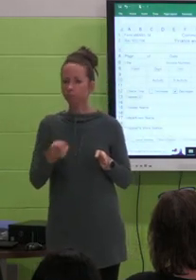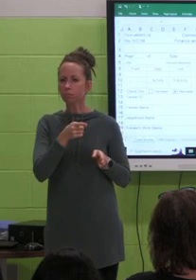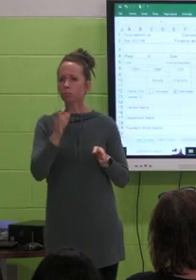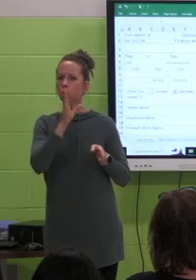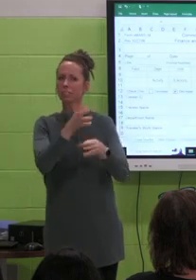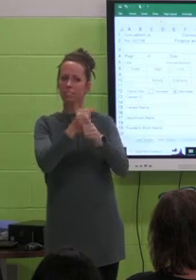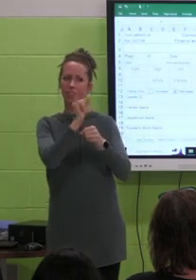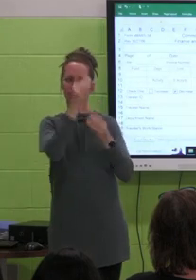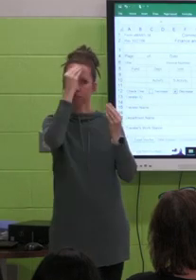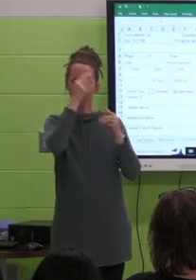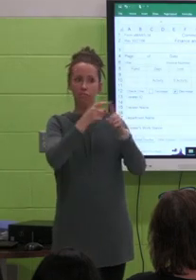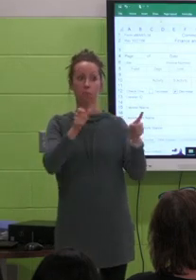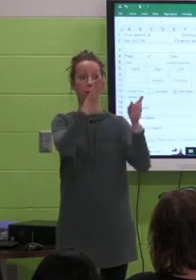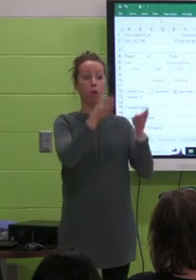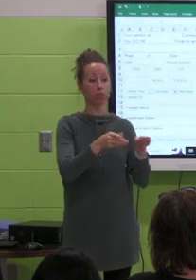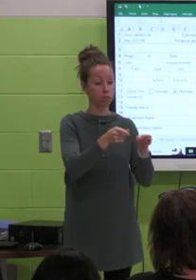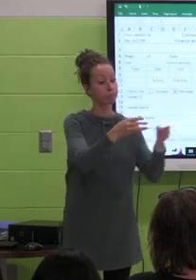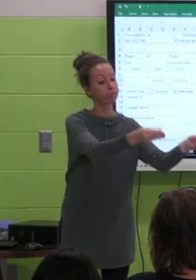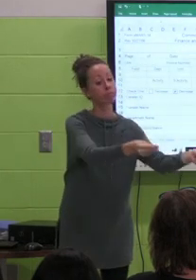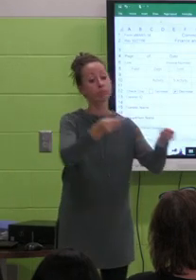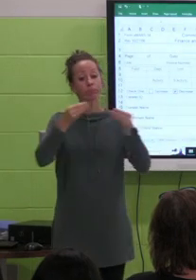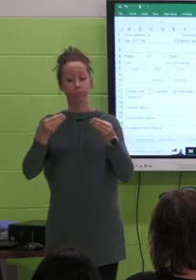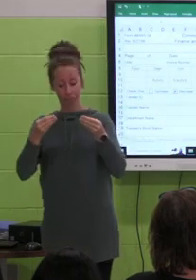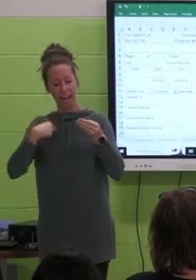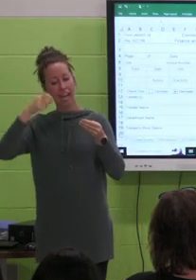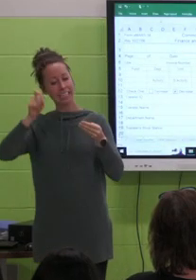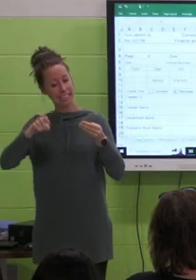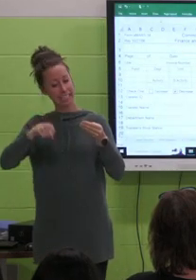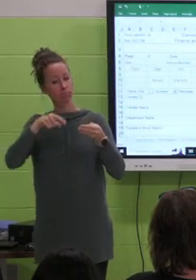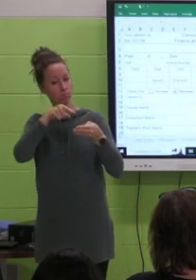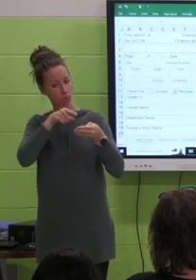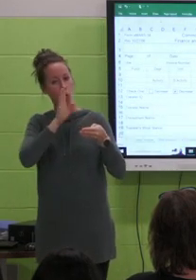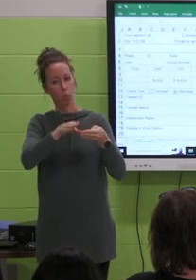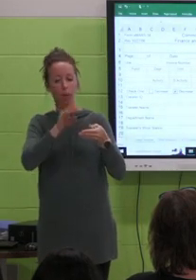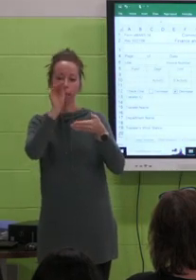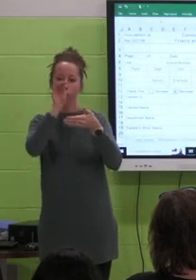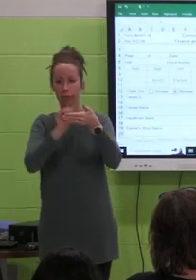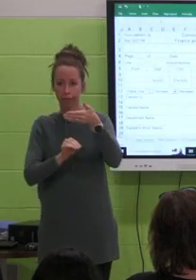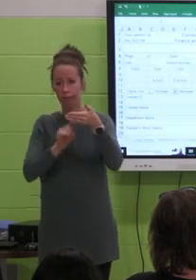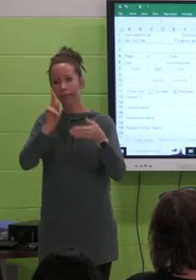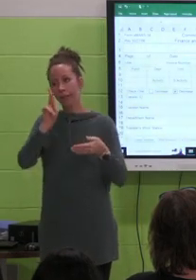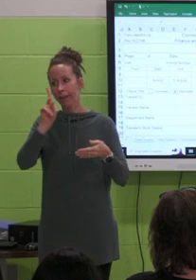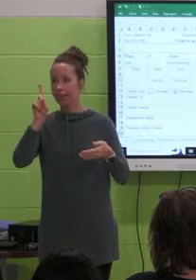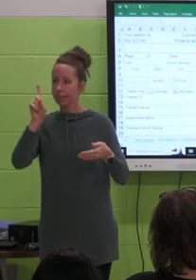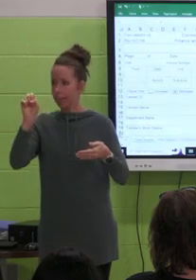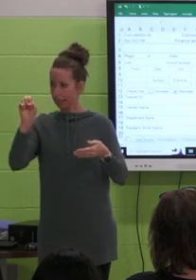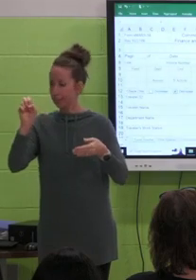information from somebody that says hey I need this they enter it into the KDE DPR process or